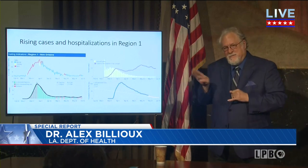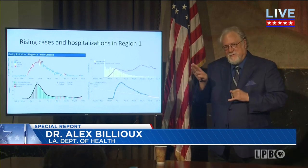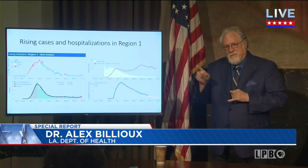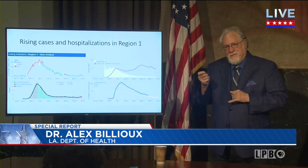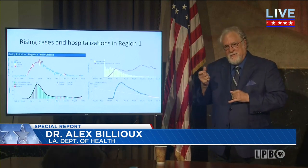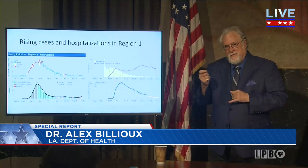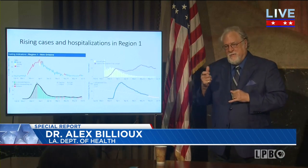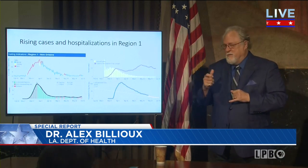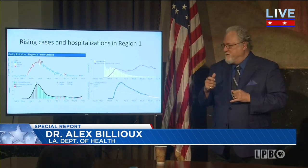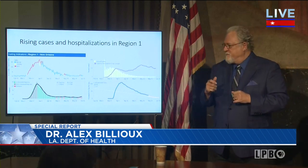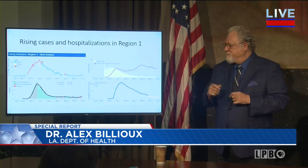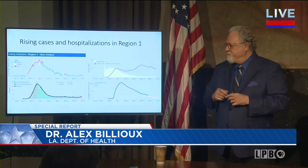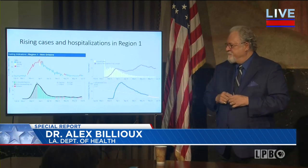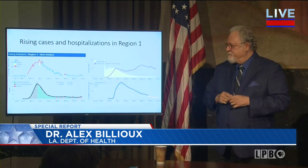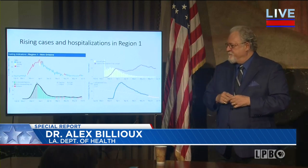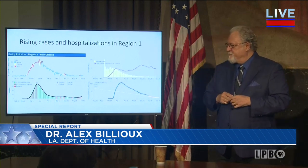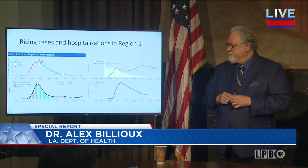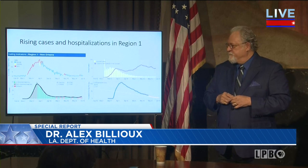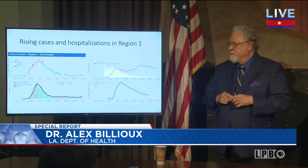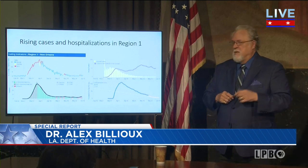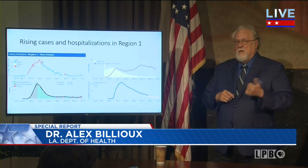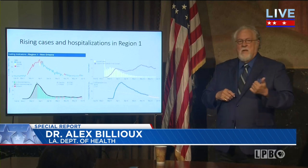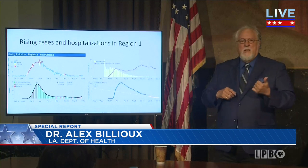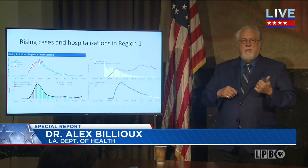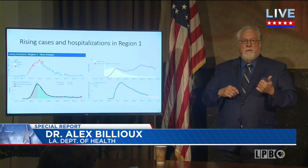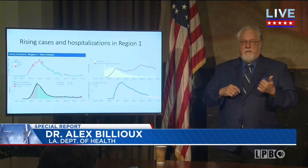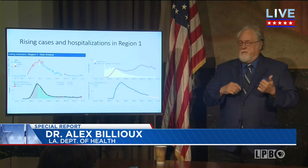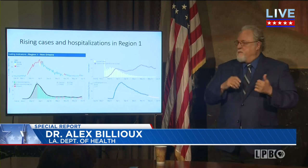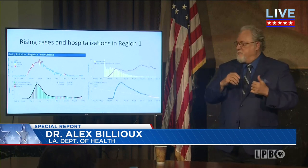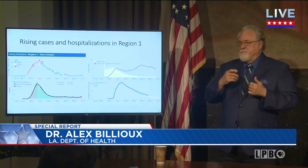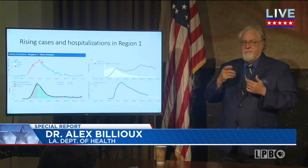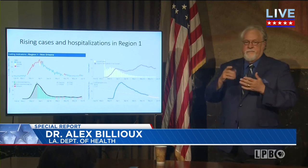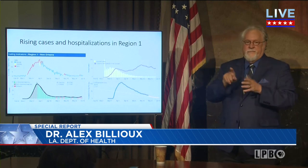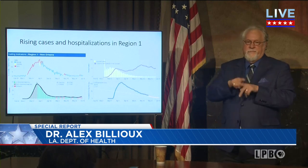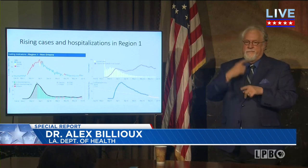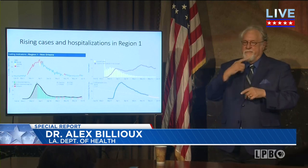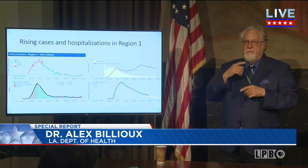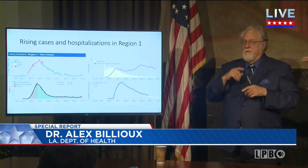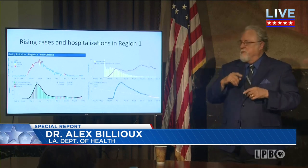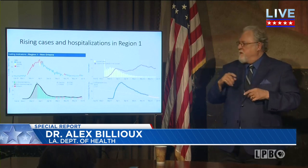AFTER THE INITIAL SLOPE PLATEAUING OUT. AGAIN THE MOST RECENT WEEK THERE IS SHOWING SIGNS OF INCREASING